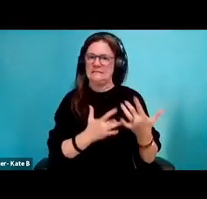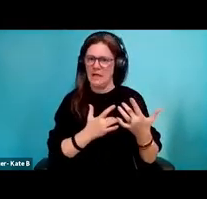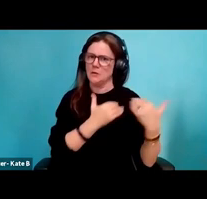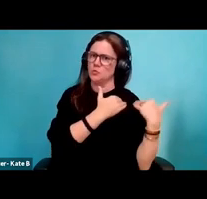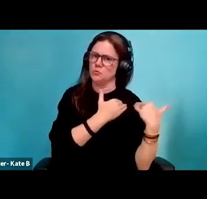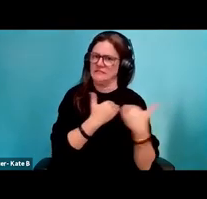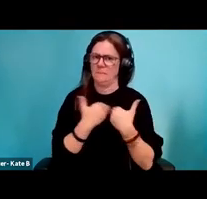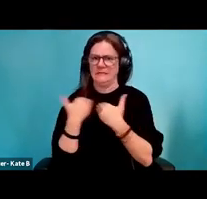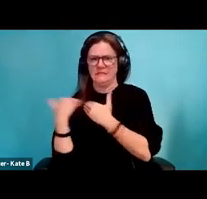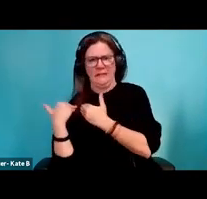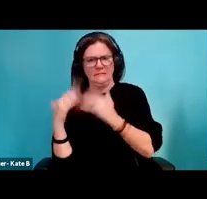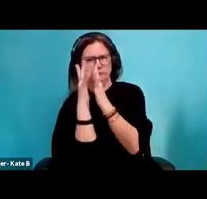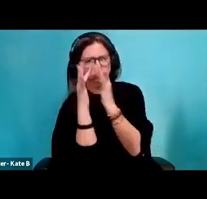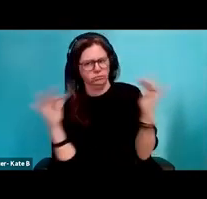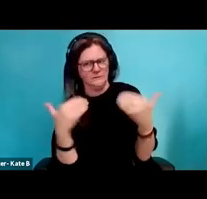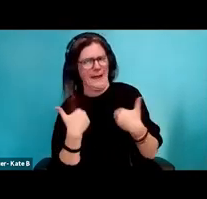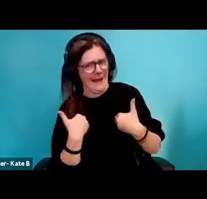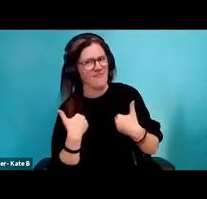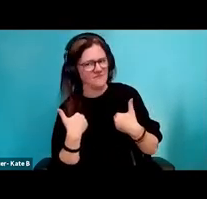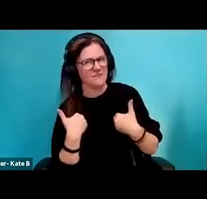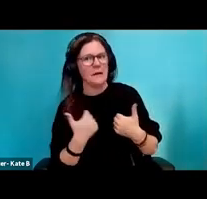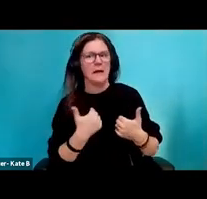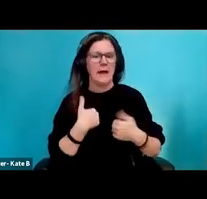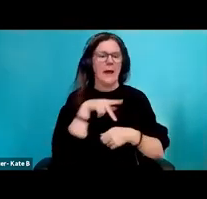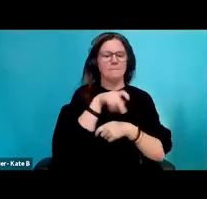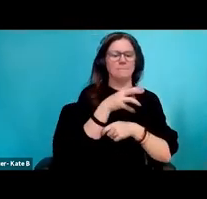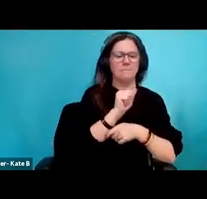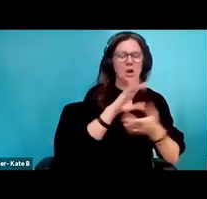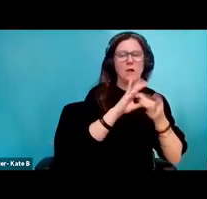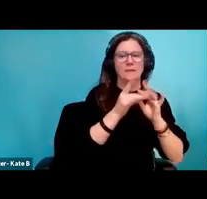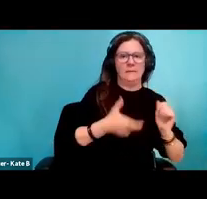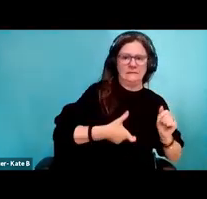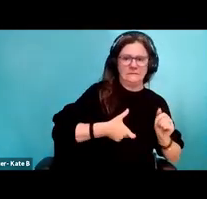in that brief opening, depending on the day. Being a Paralympic medalist, and Indian adoptee,